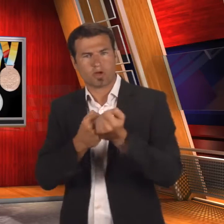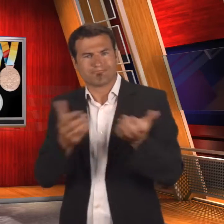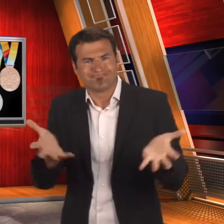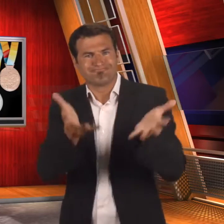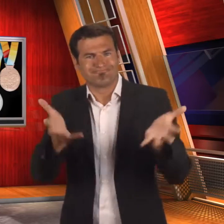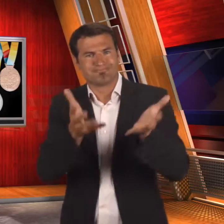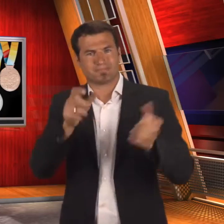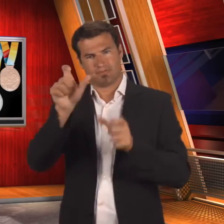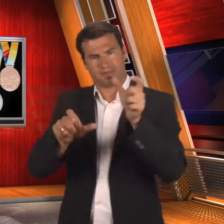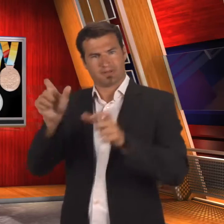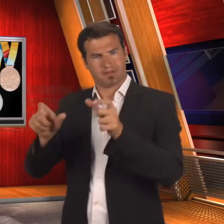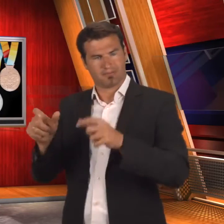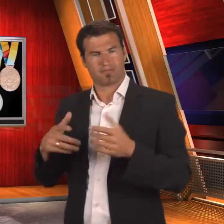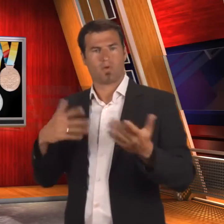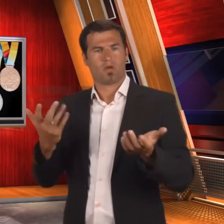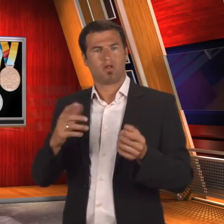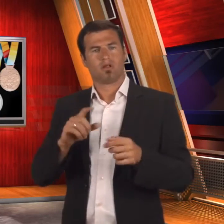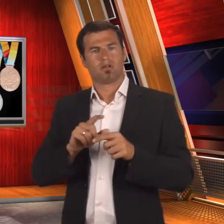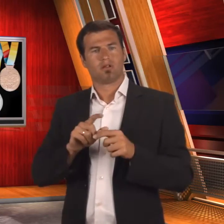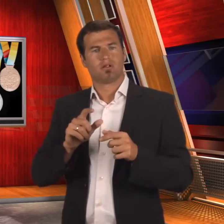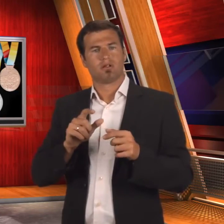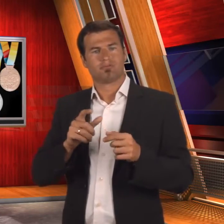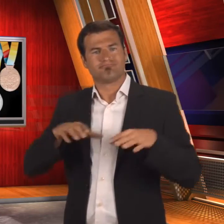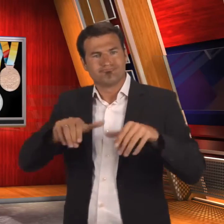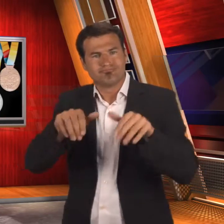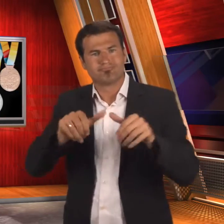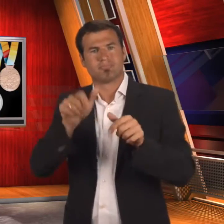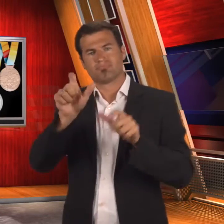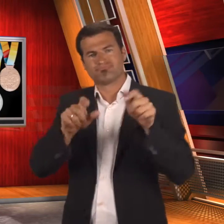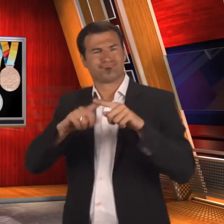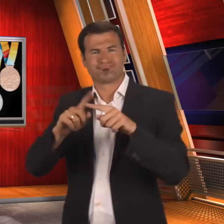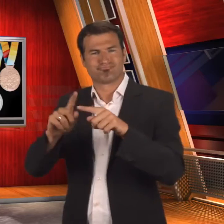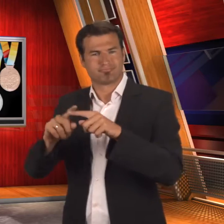Coaches, support staff and medical personnel all mainly